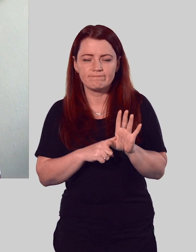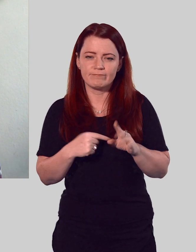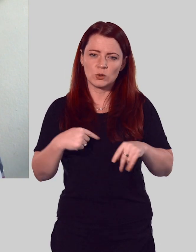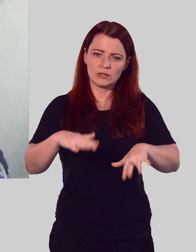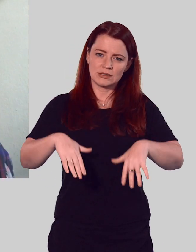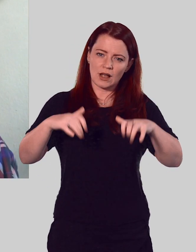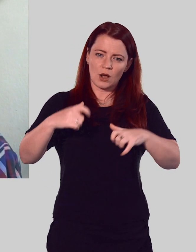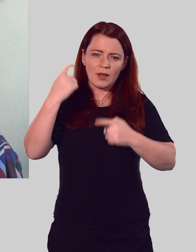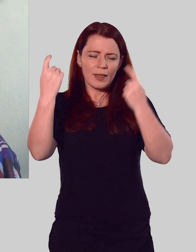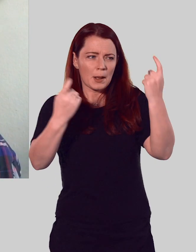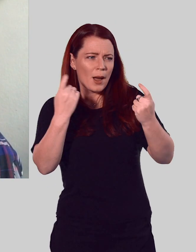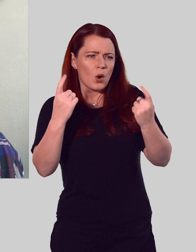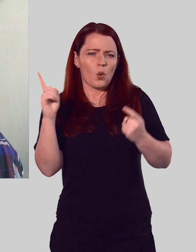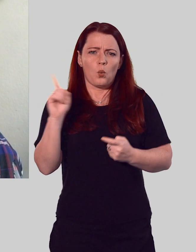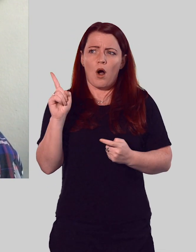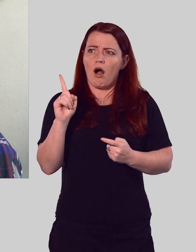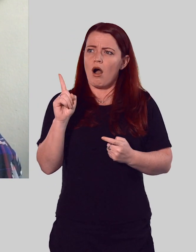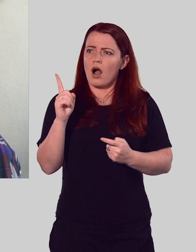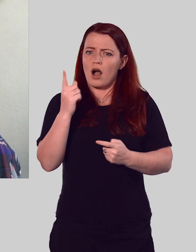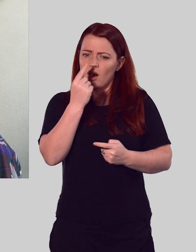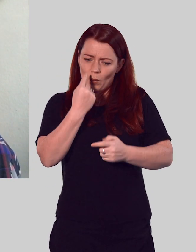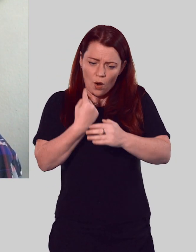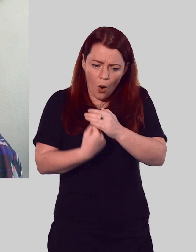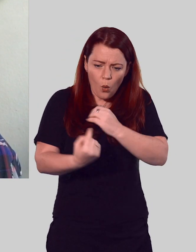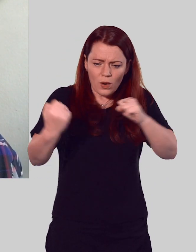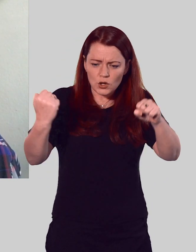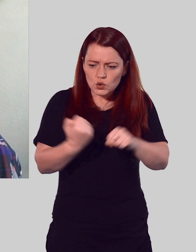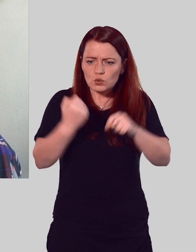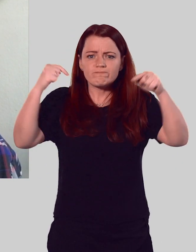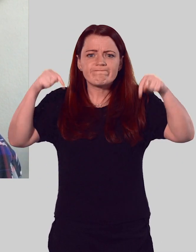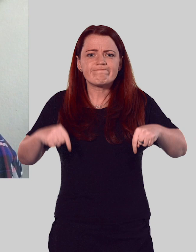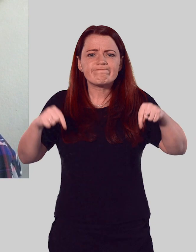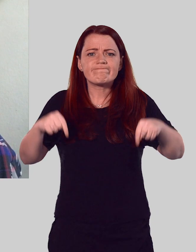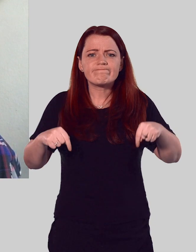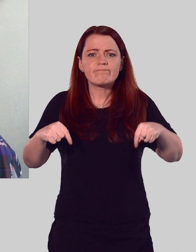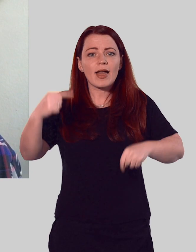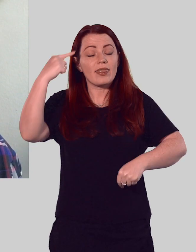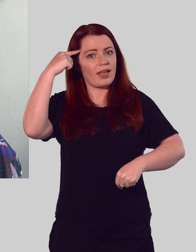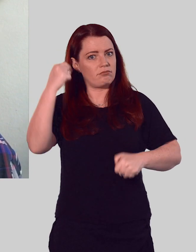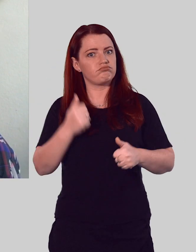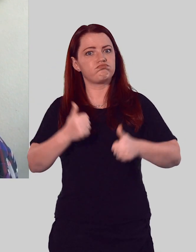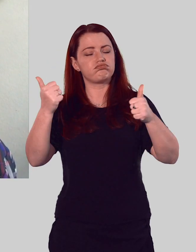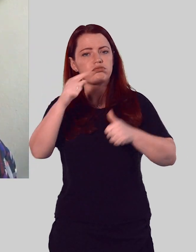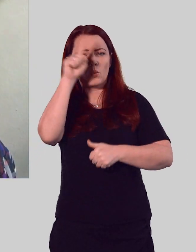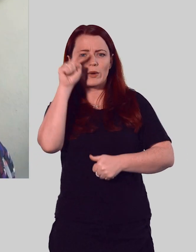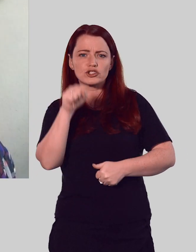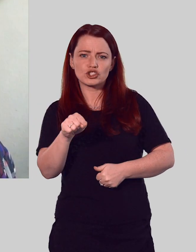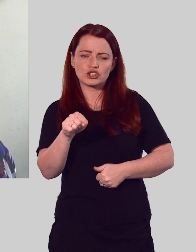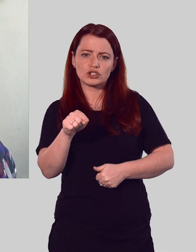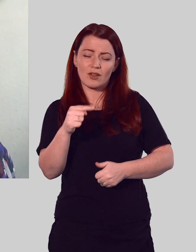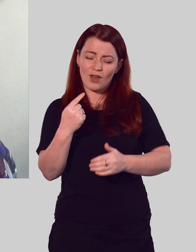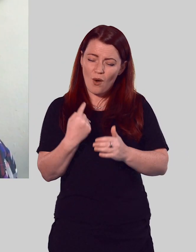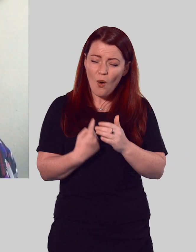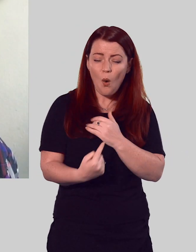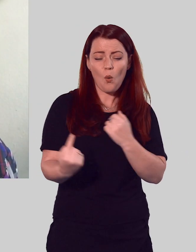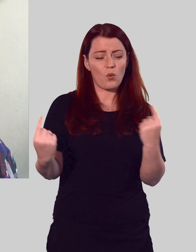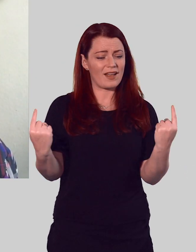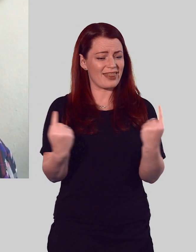we can only do here, which I think is a very useful question always to be asking yourself. What is the only thing you can